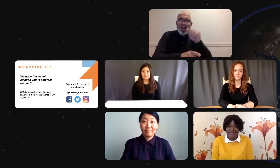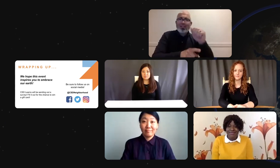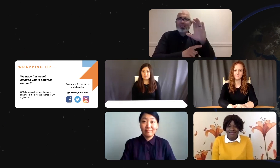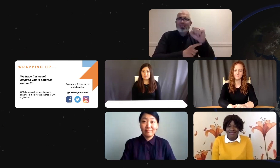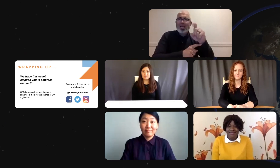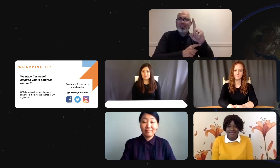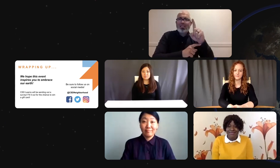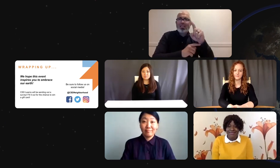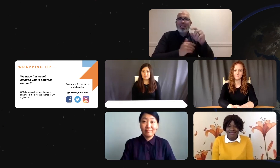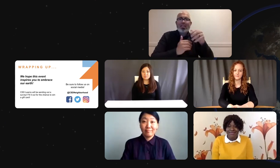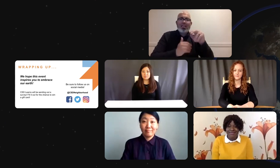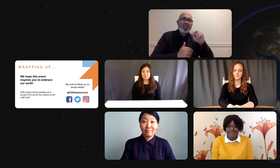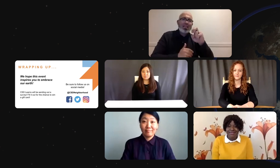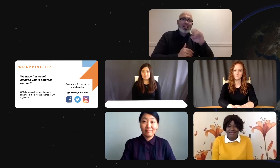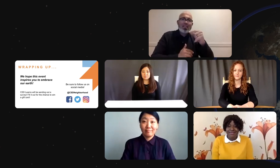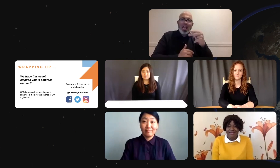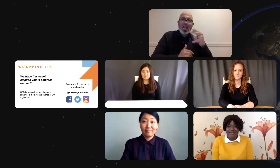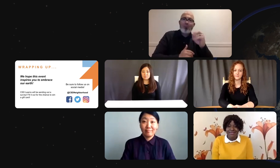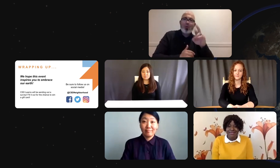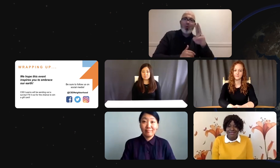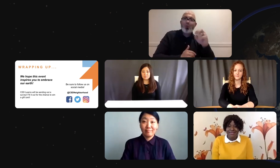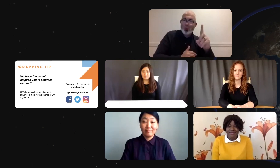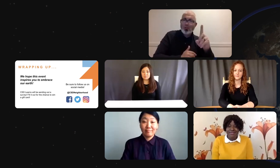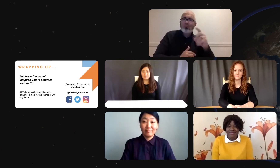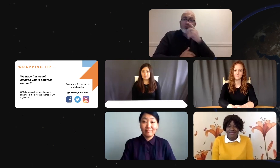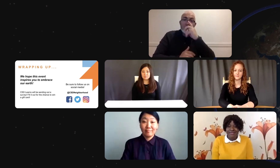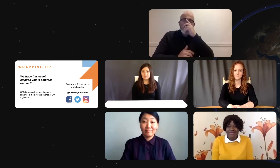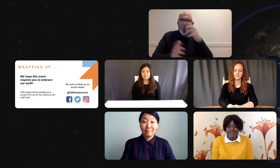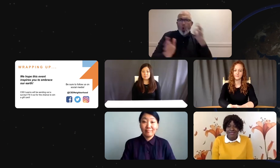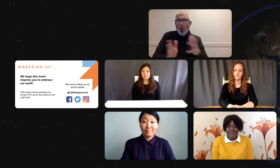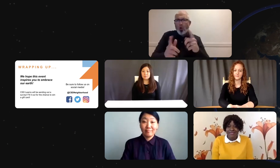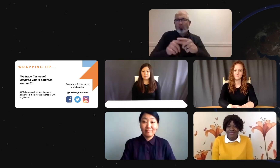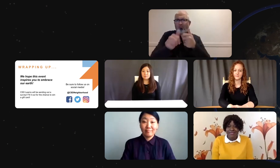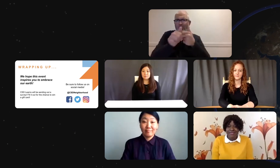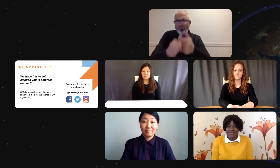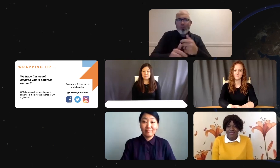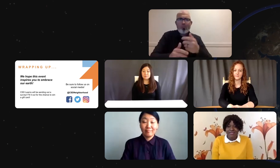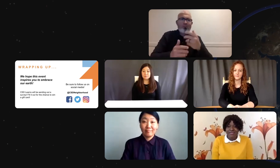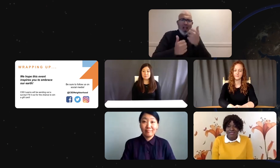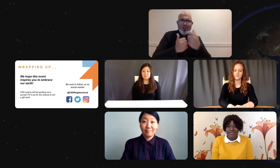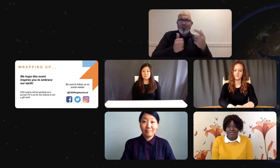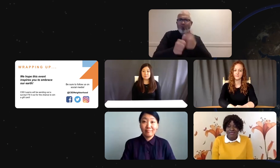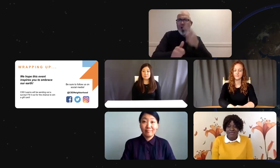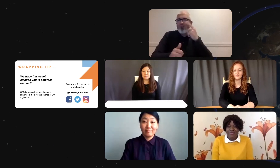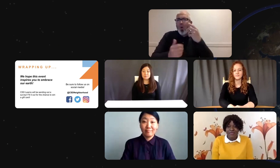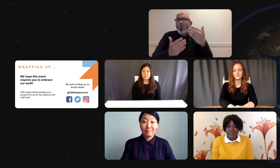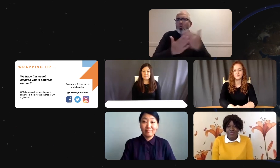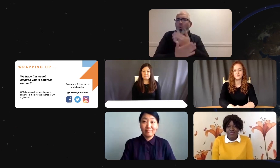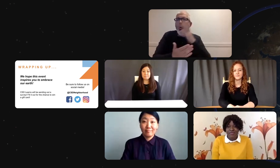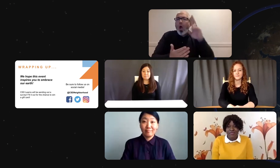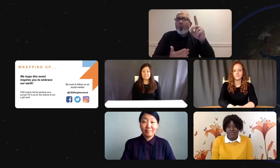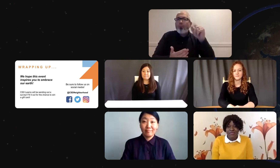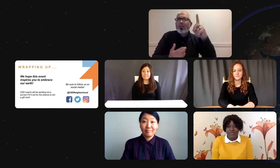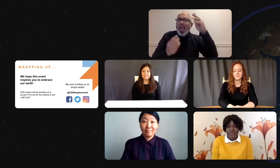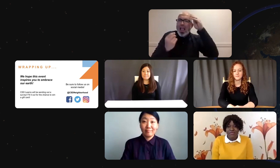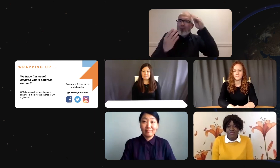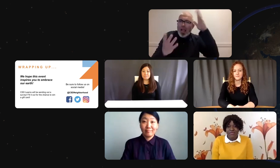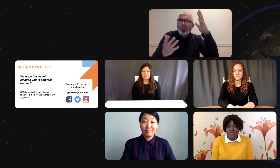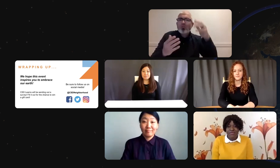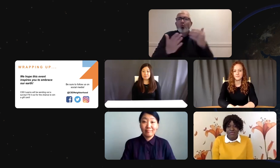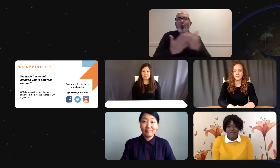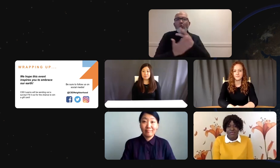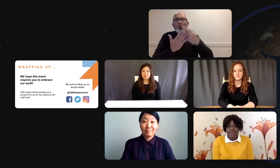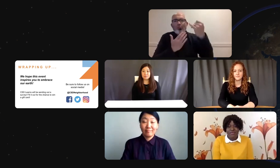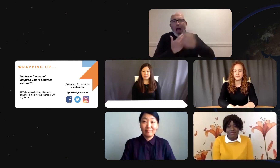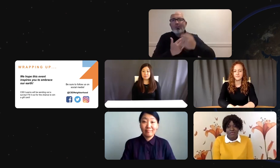It's @CSDNeighborhood.